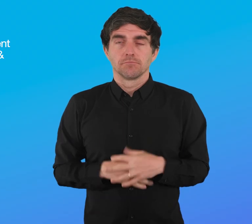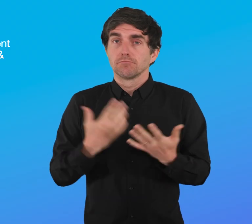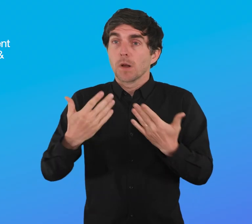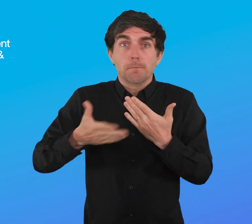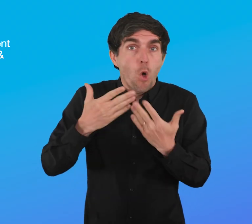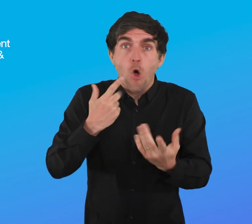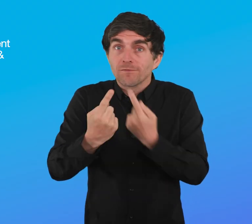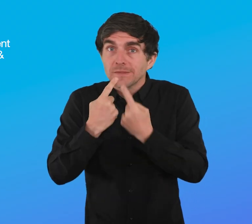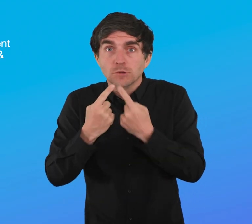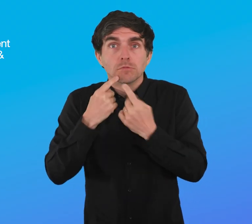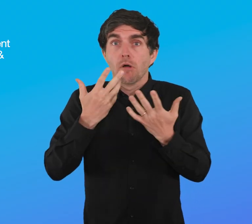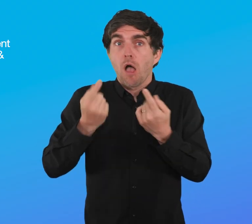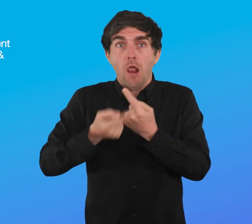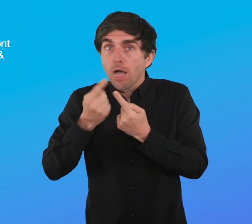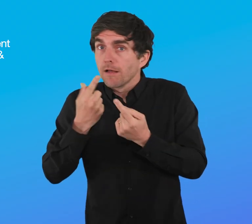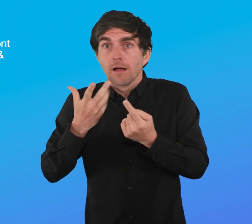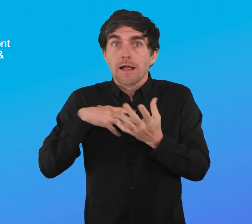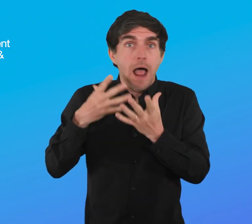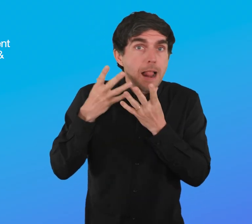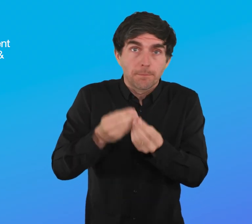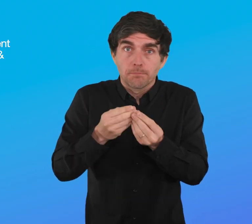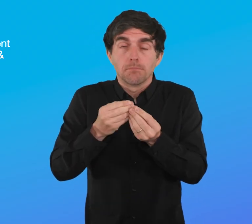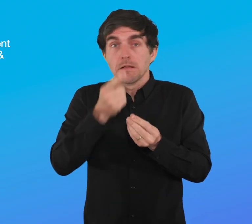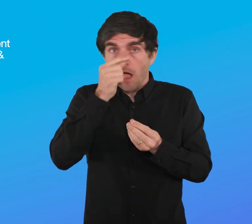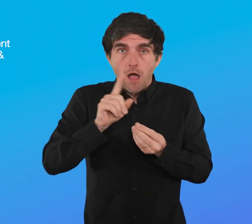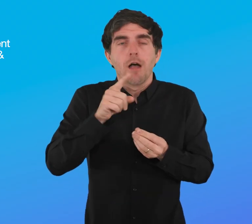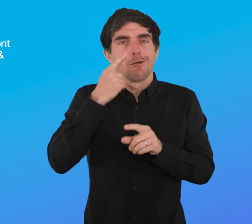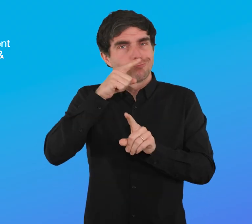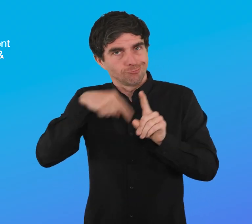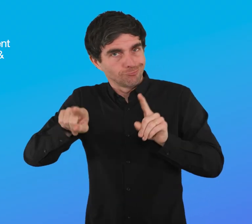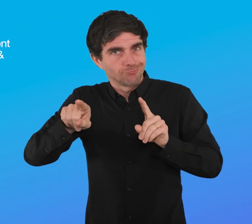For more information on other help you could get, go to